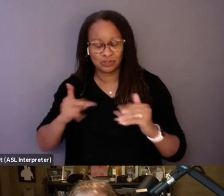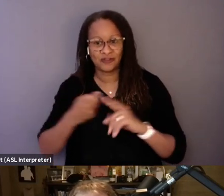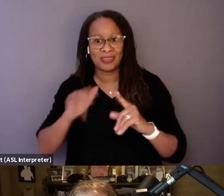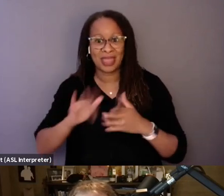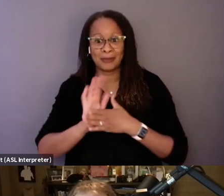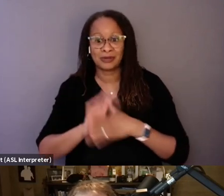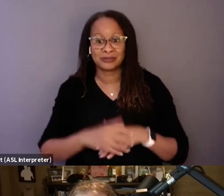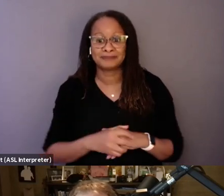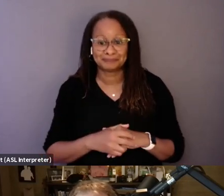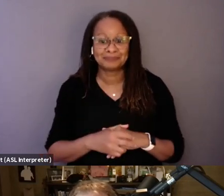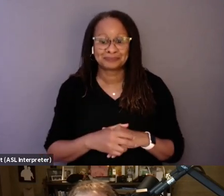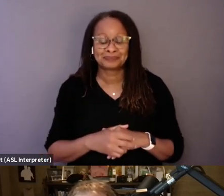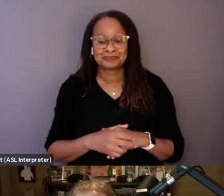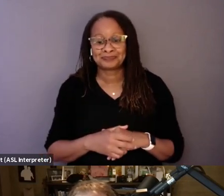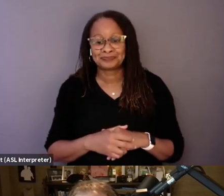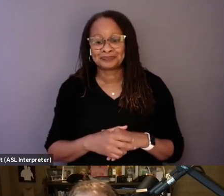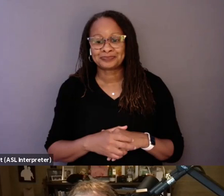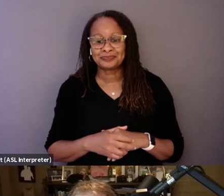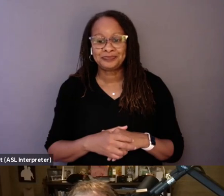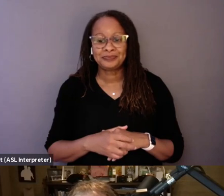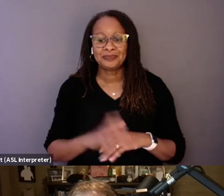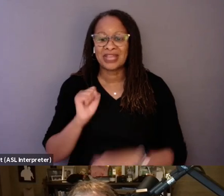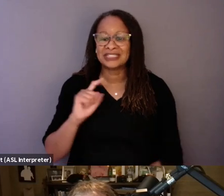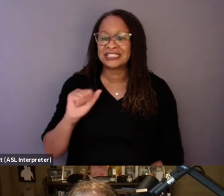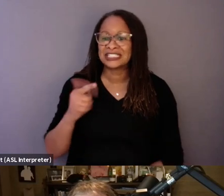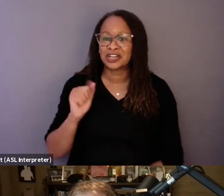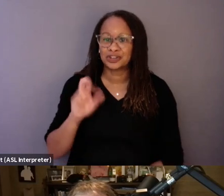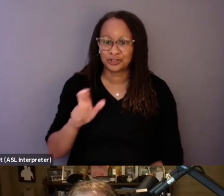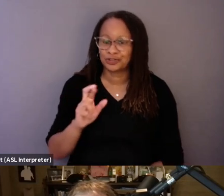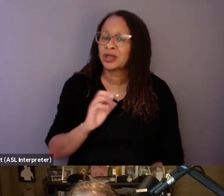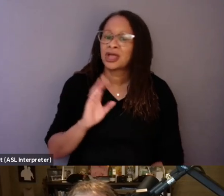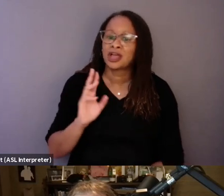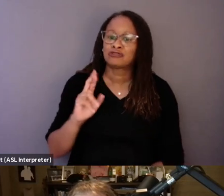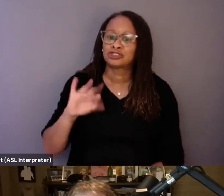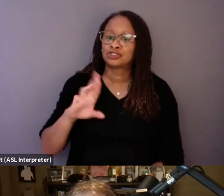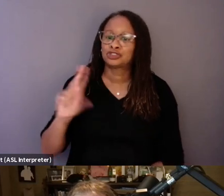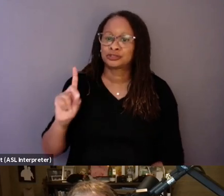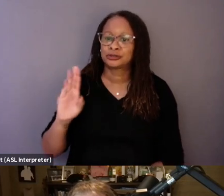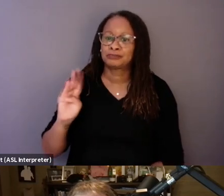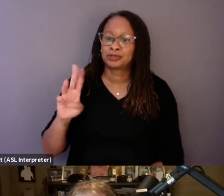But, yeah, stag, I mean, he really staggered Richard Burton. He was really into like a lot of heavy actors